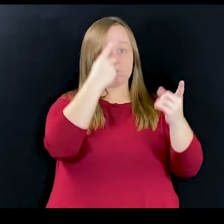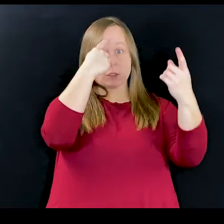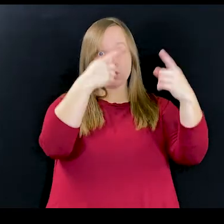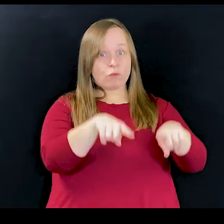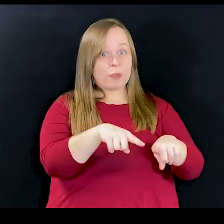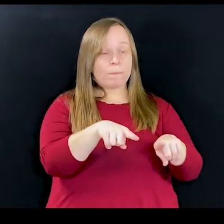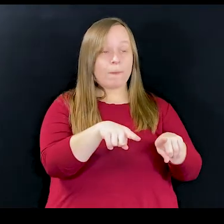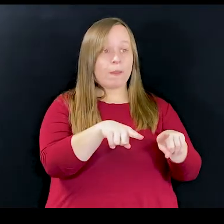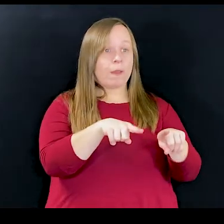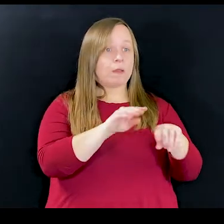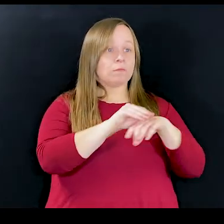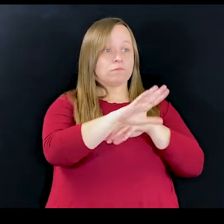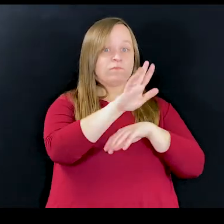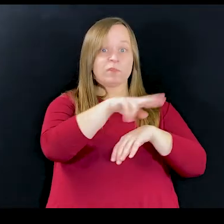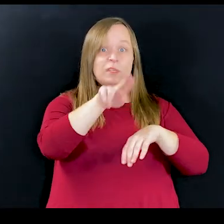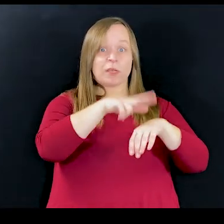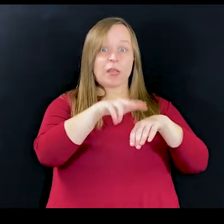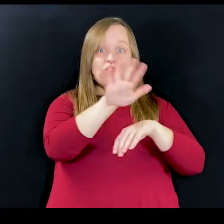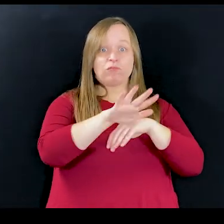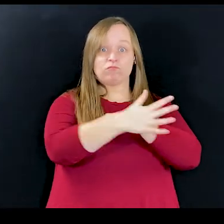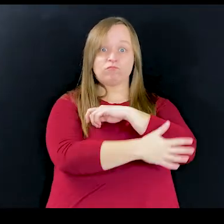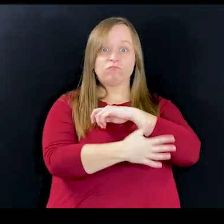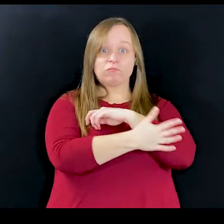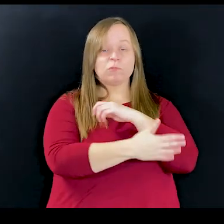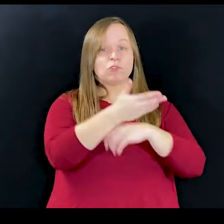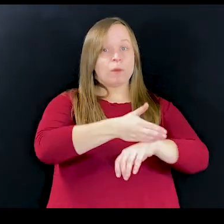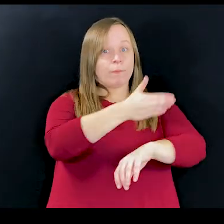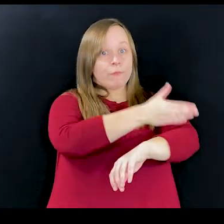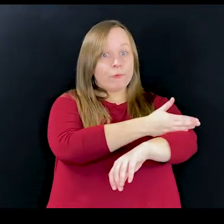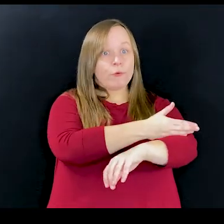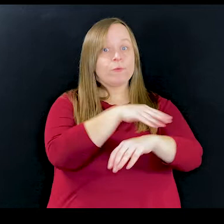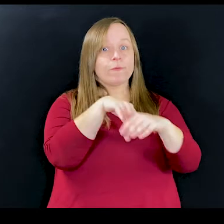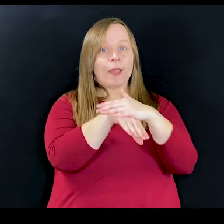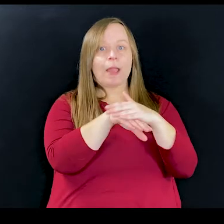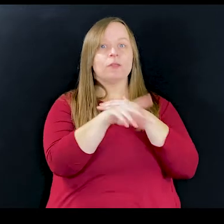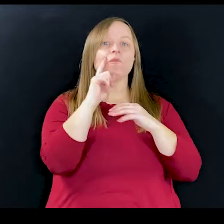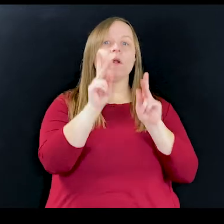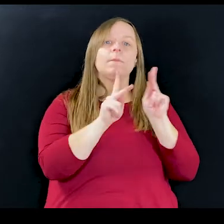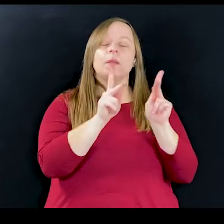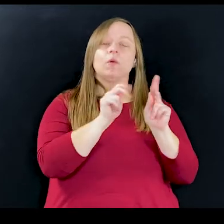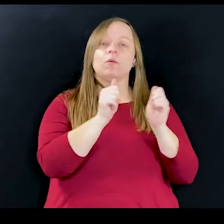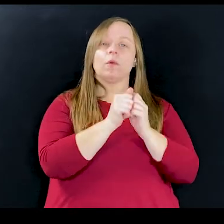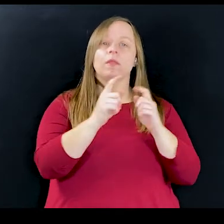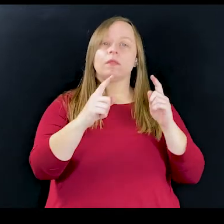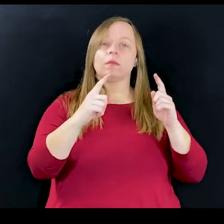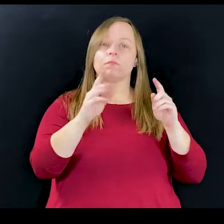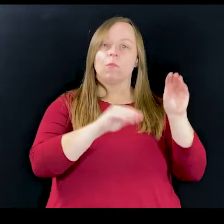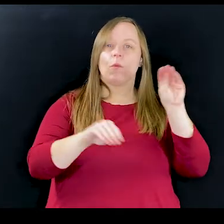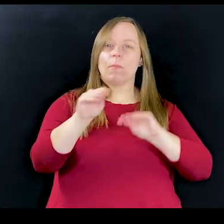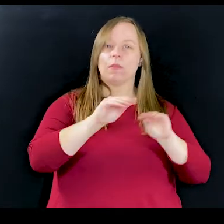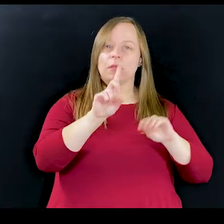agreement that is applicable nationwide to improve access for people with mobility disabilities,